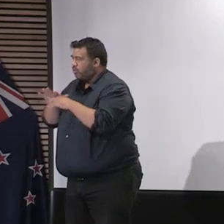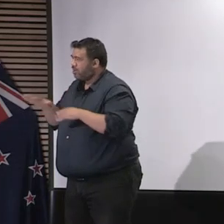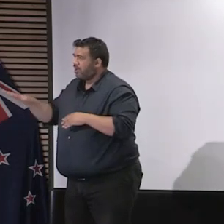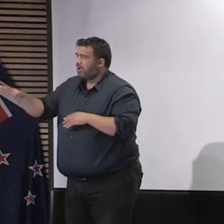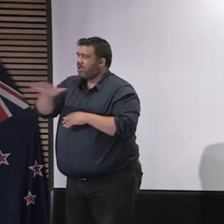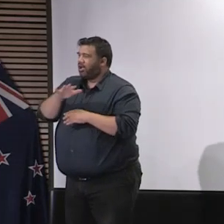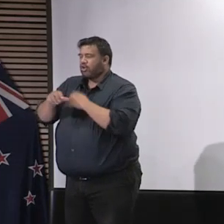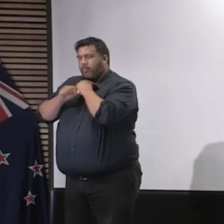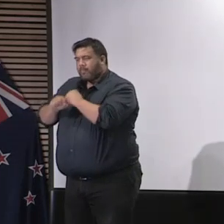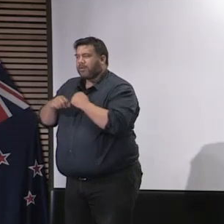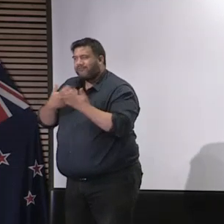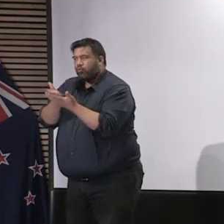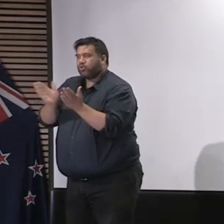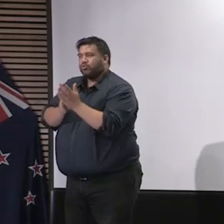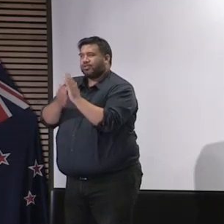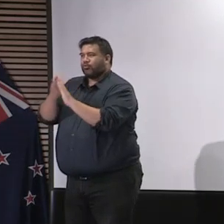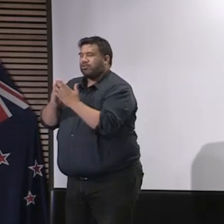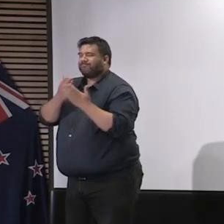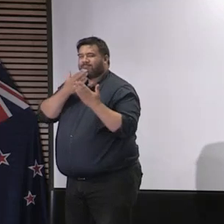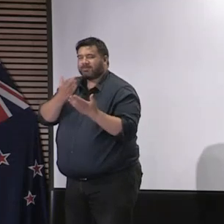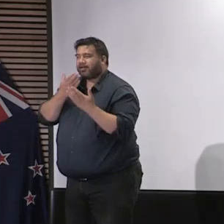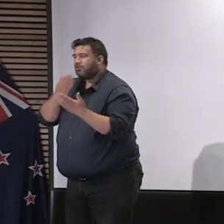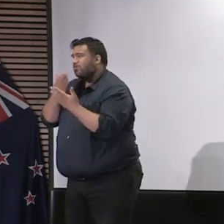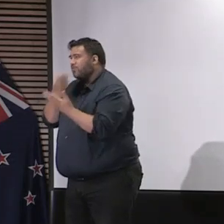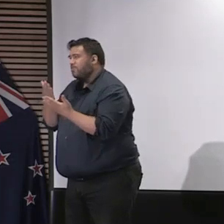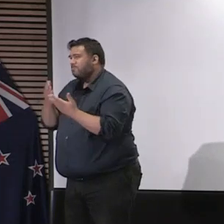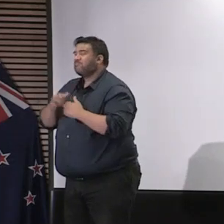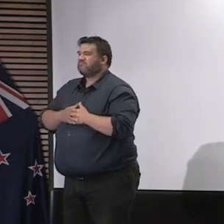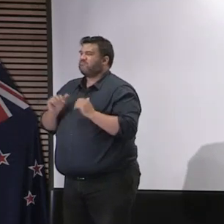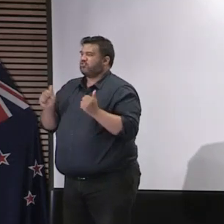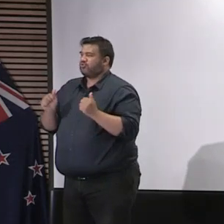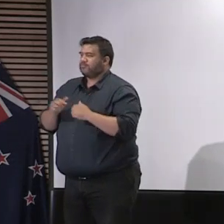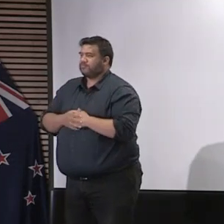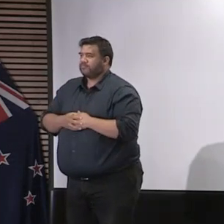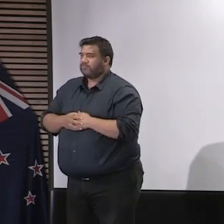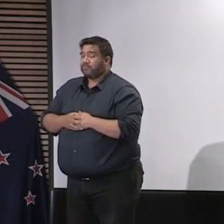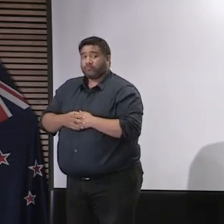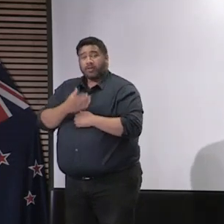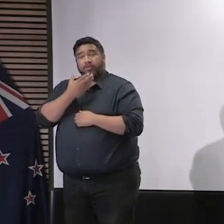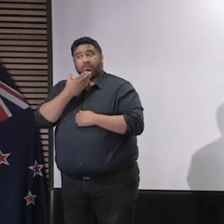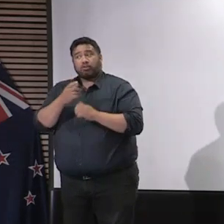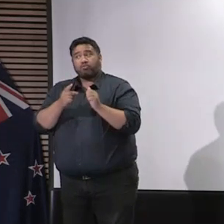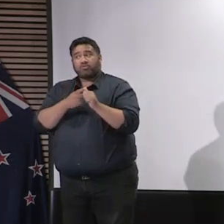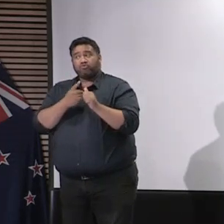other emergency and essential workers who commit themselves to the work they're doing for the sake of a safe and well